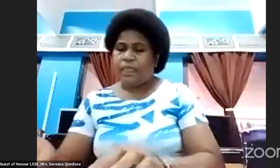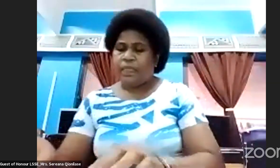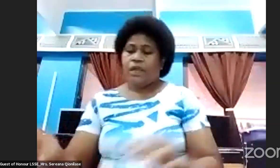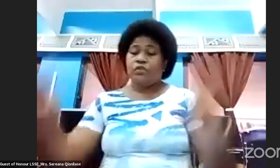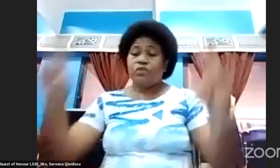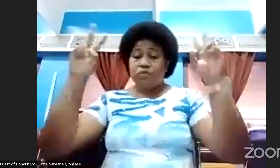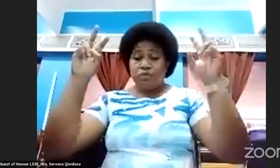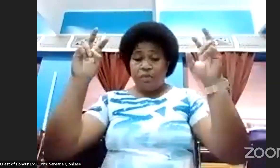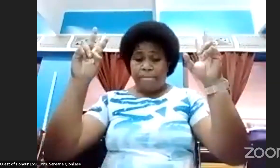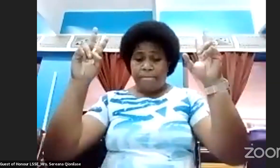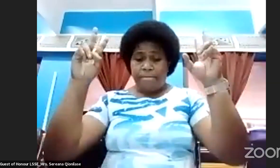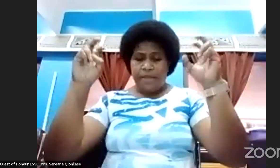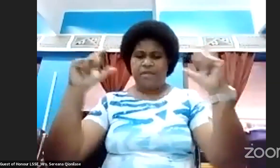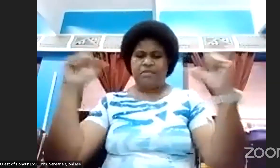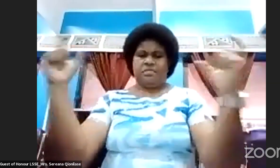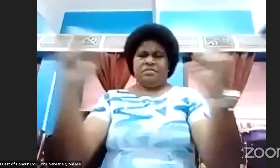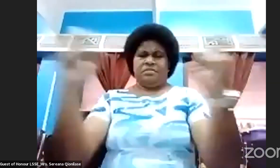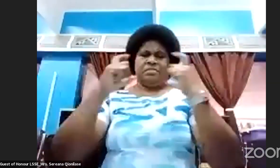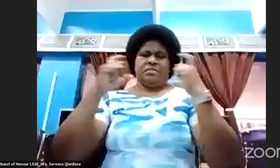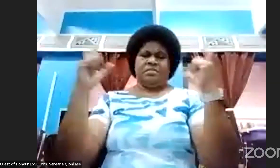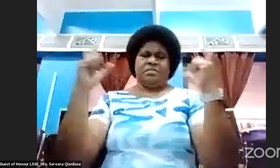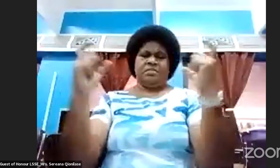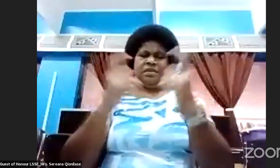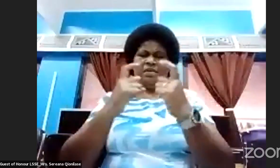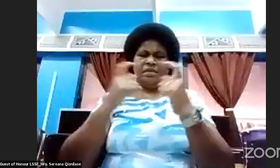see the light.